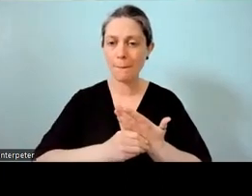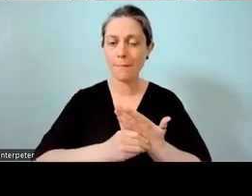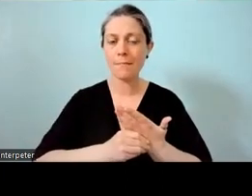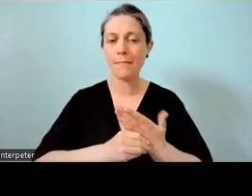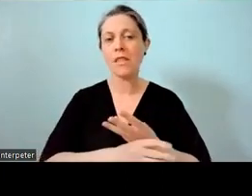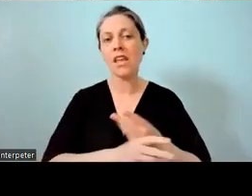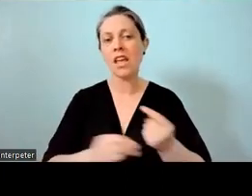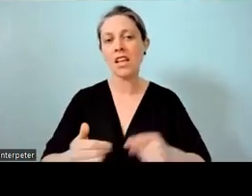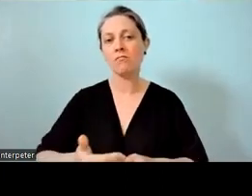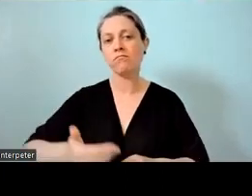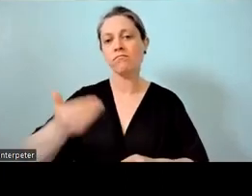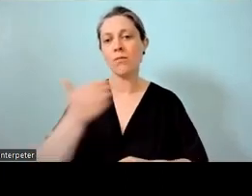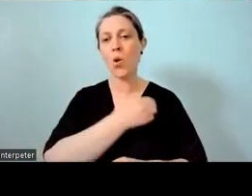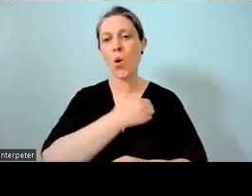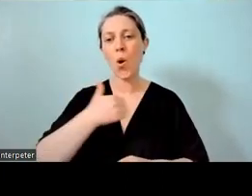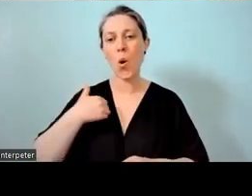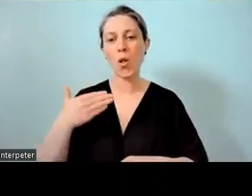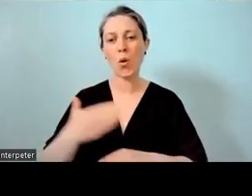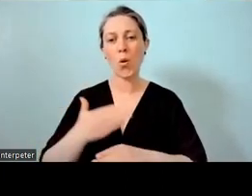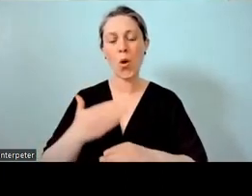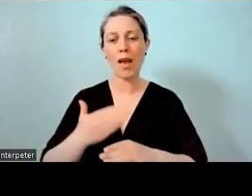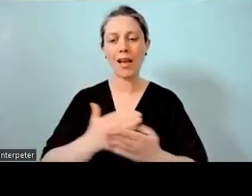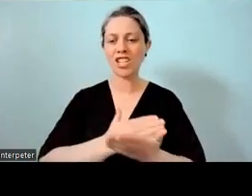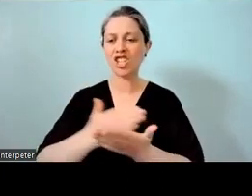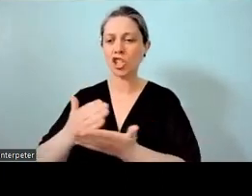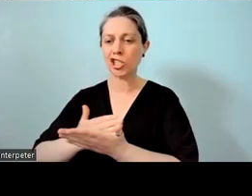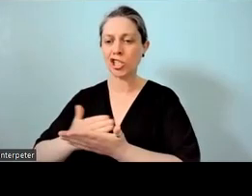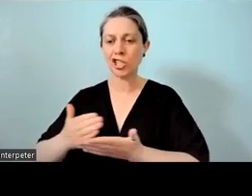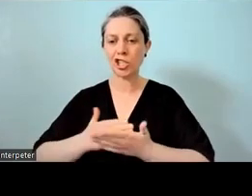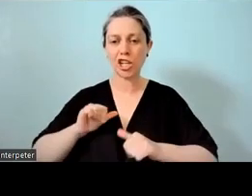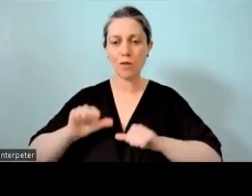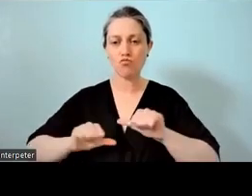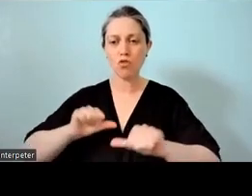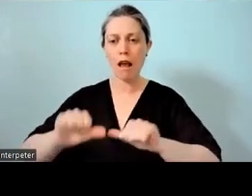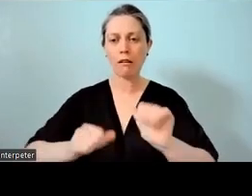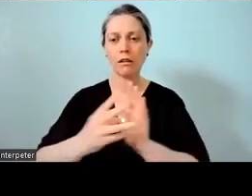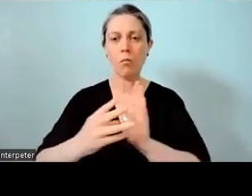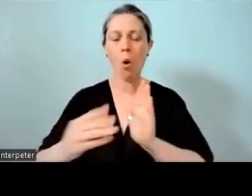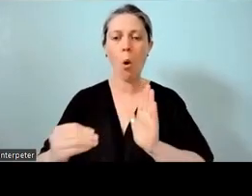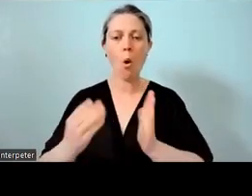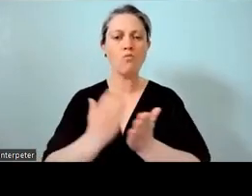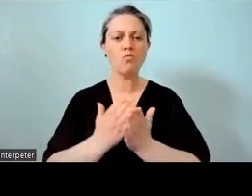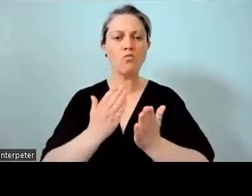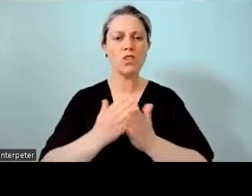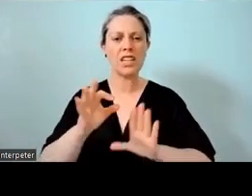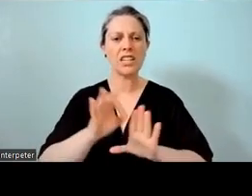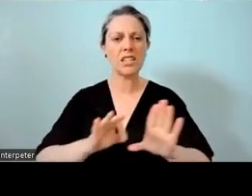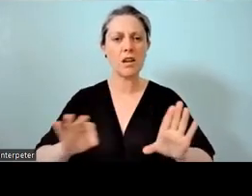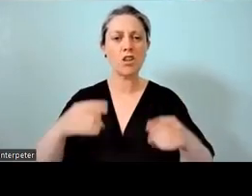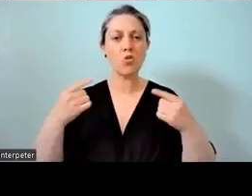in the Common Practise Model, they are to really designed to enact, to these principles to be enacted.